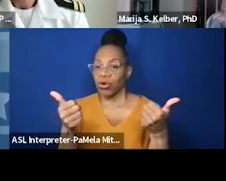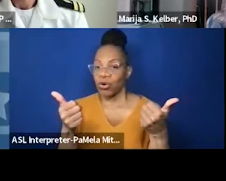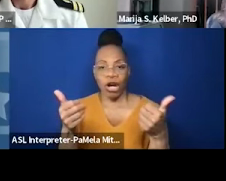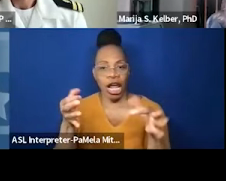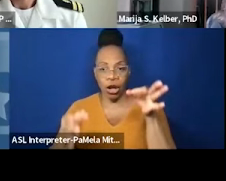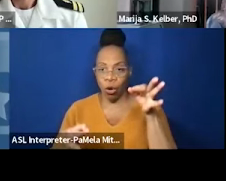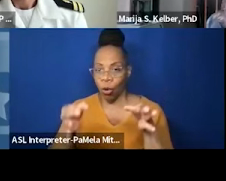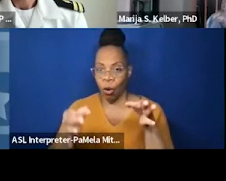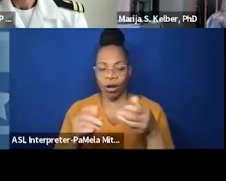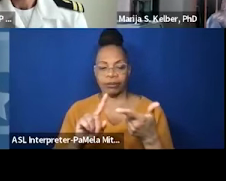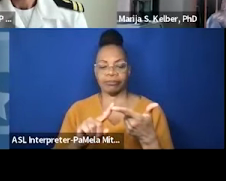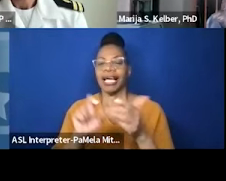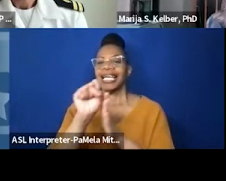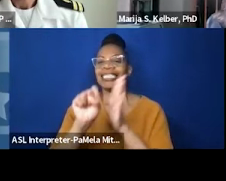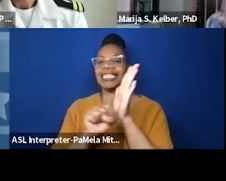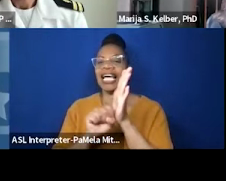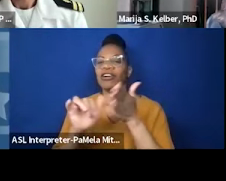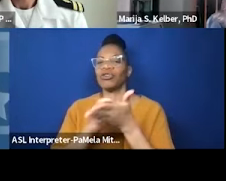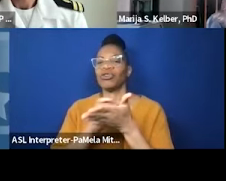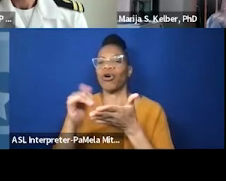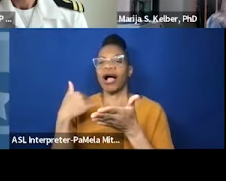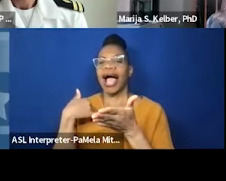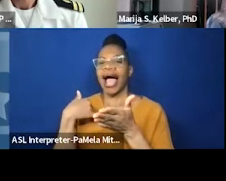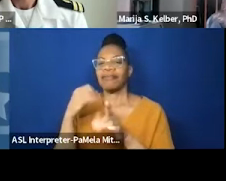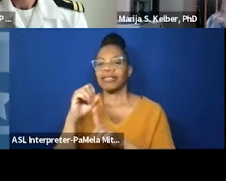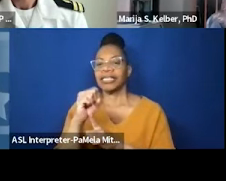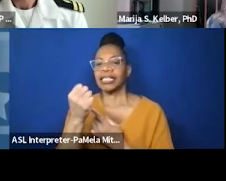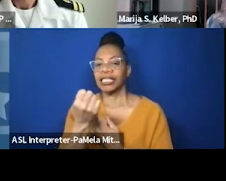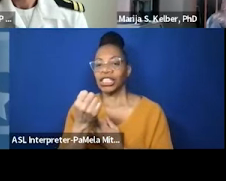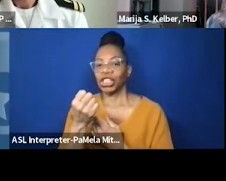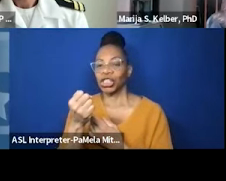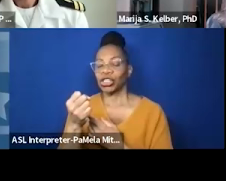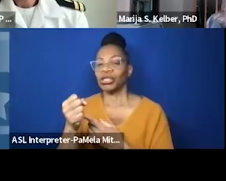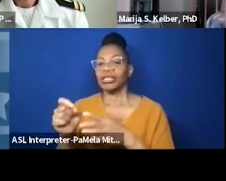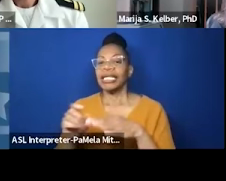The state of New York has conditional discharge or diversion agreements relate for veterans